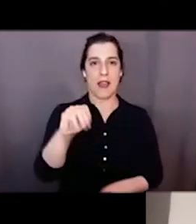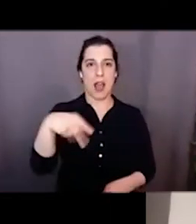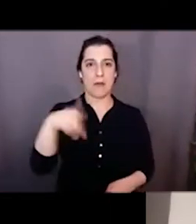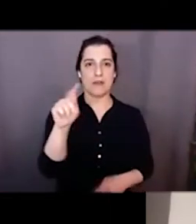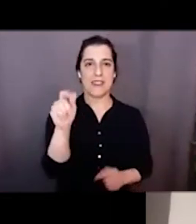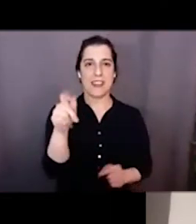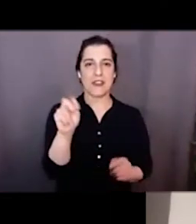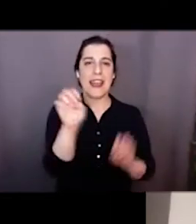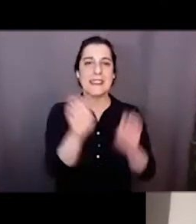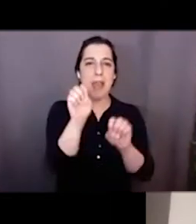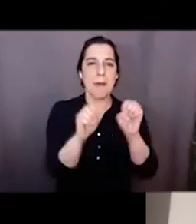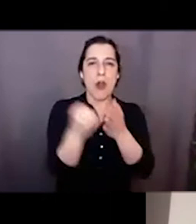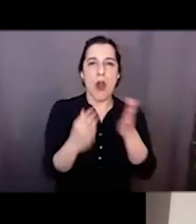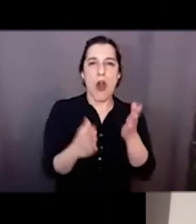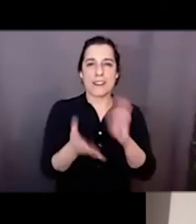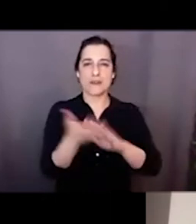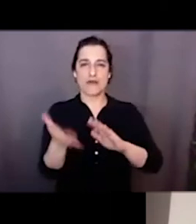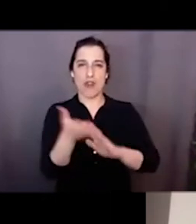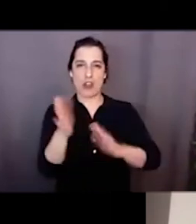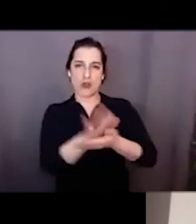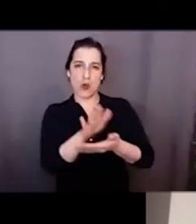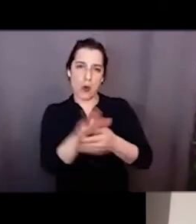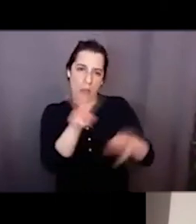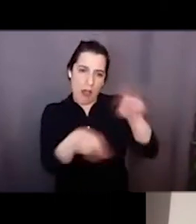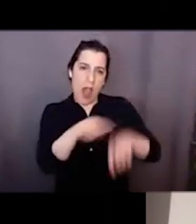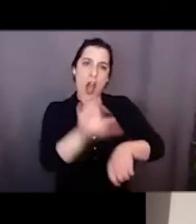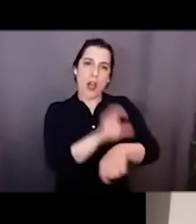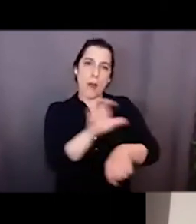front school that looks at computer programming as a forms of artistic expression.